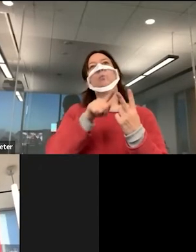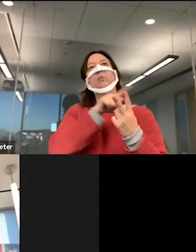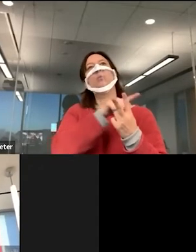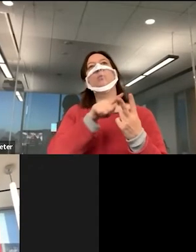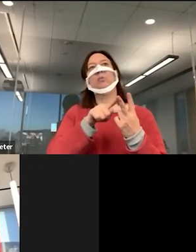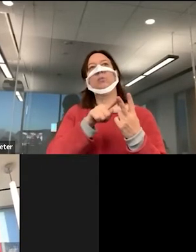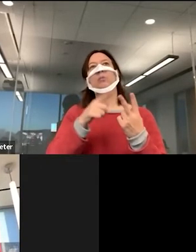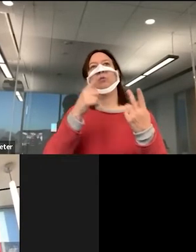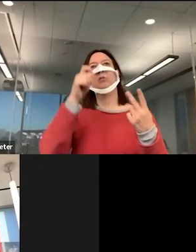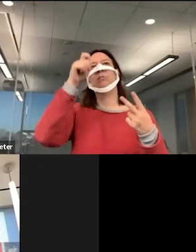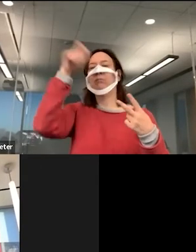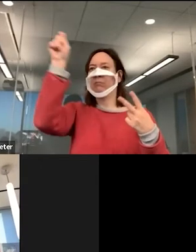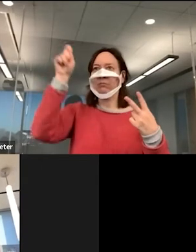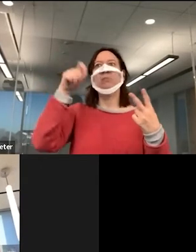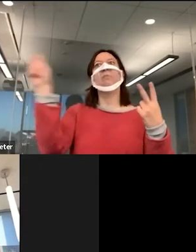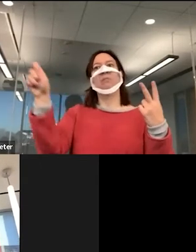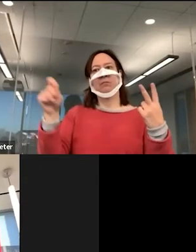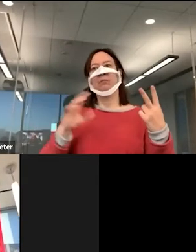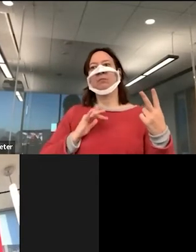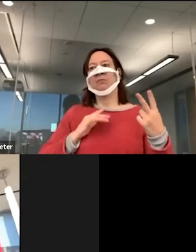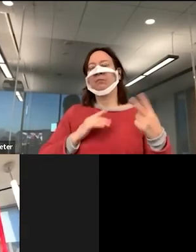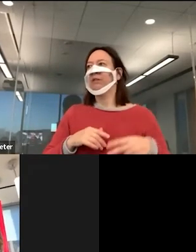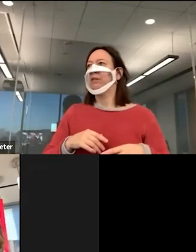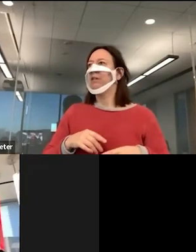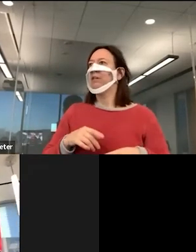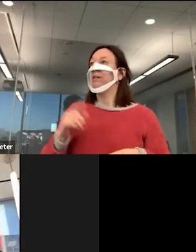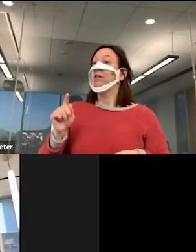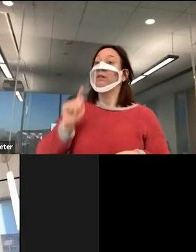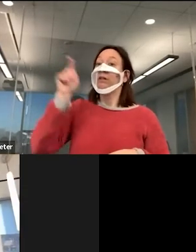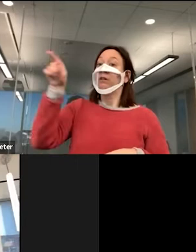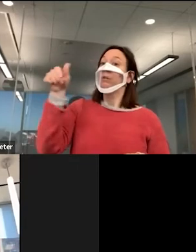accomplishments yeah do you if you feel comfortable sharing do you particularly remember